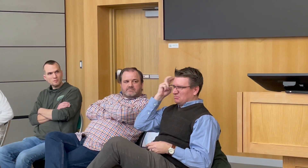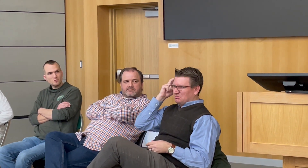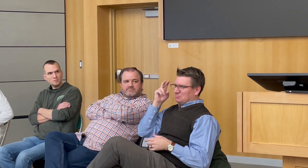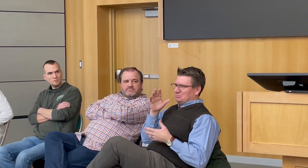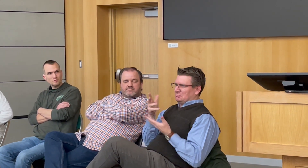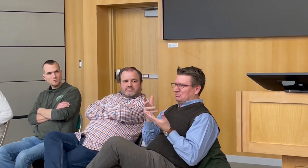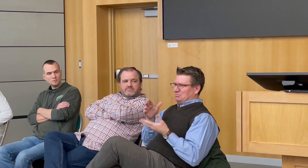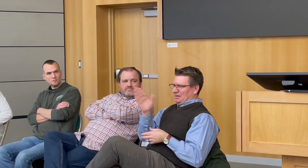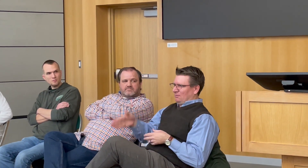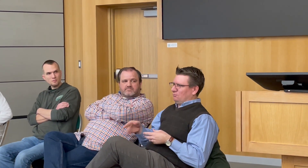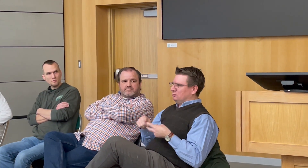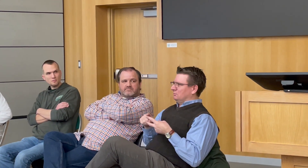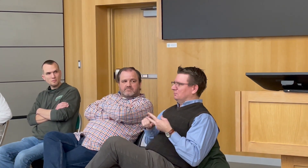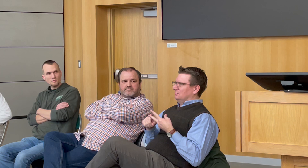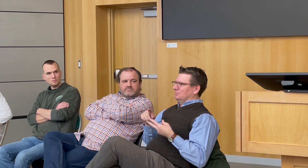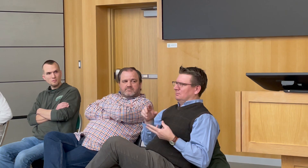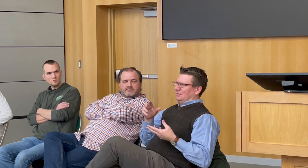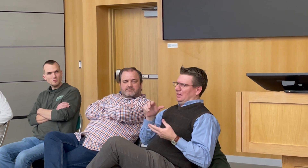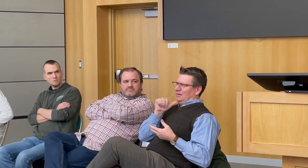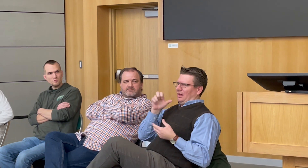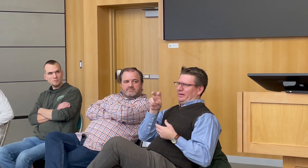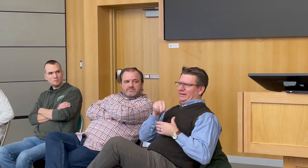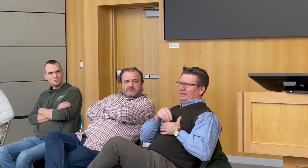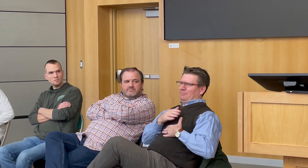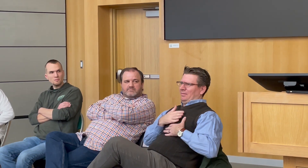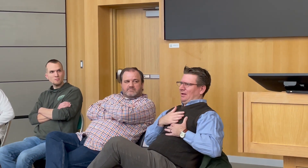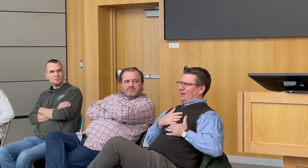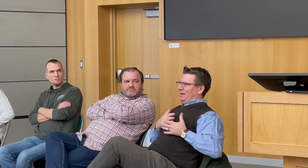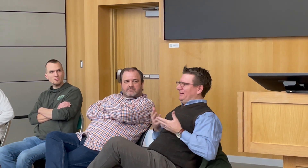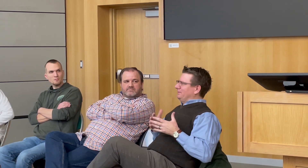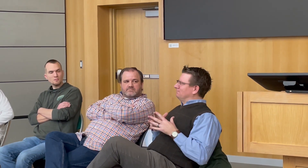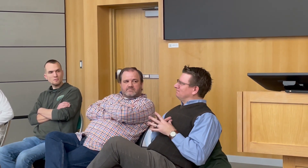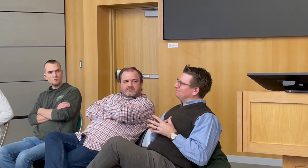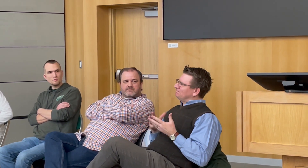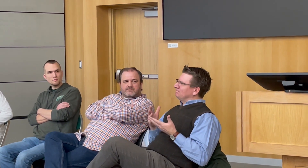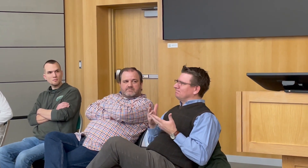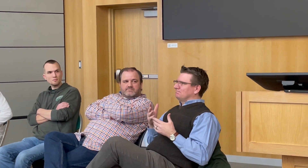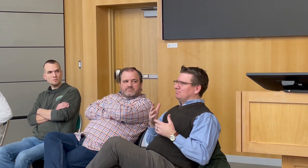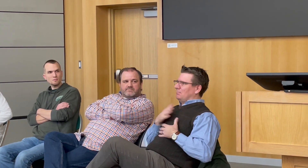came back I never thought that I would ever get a CO implant I thought you know that's just not